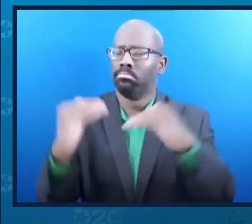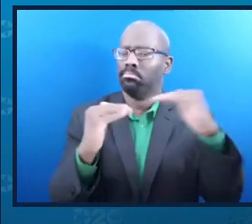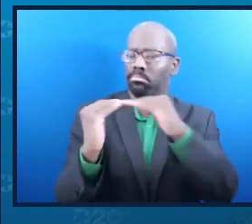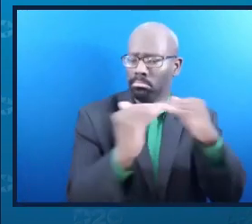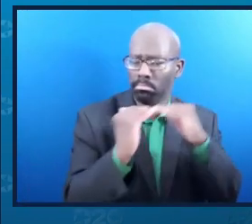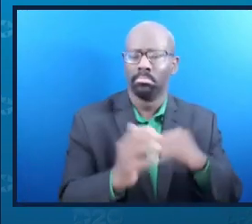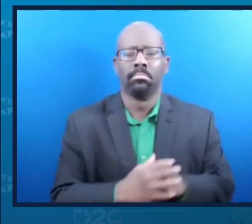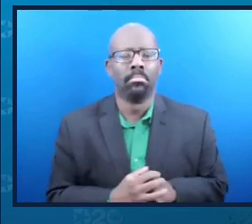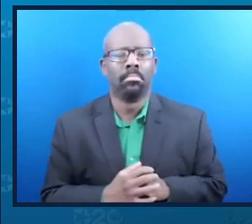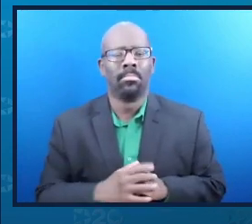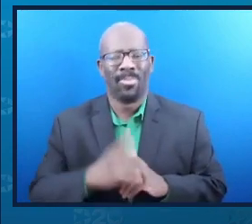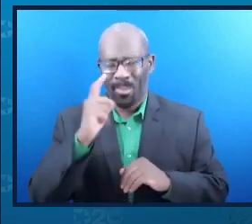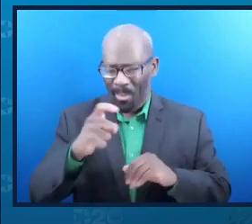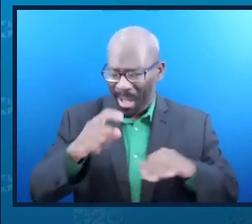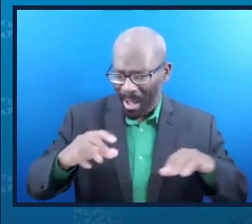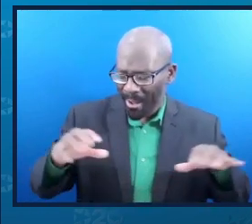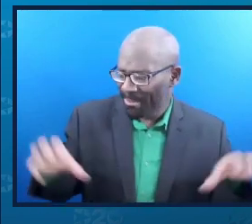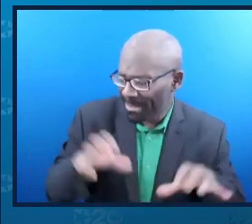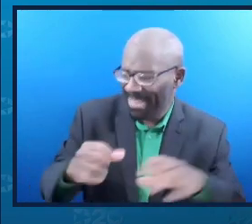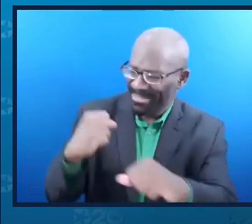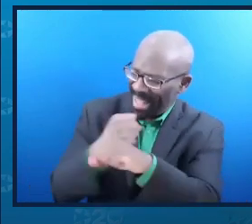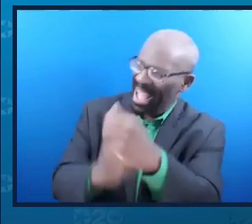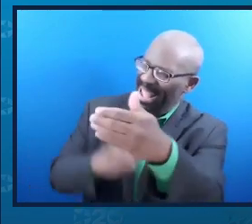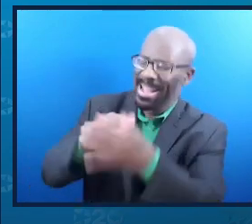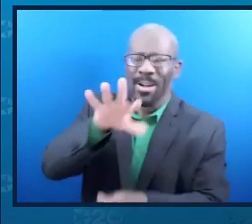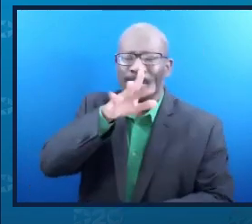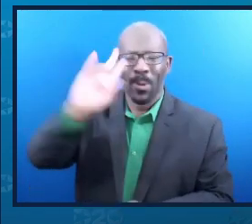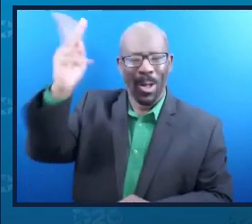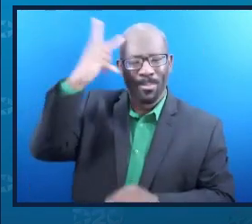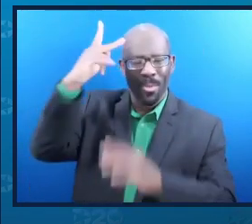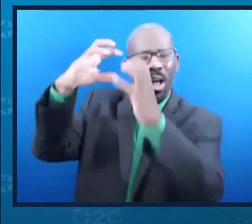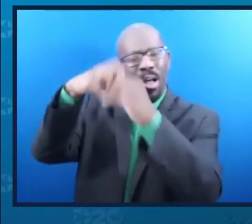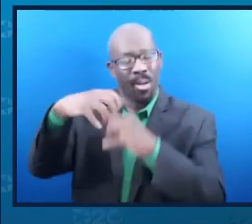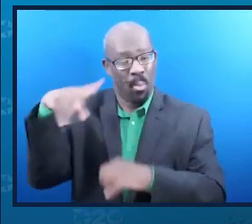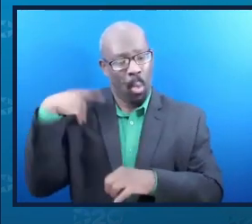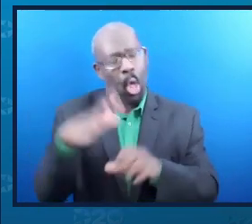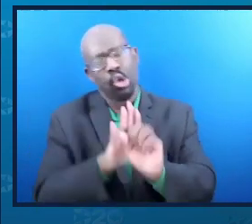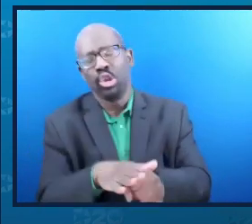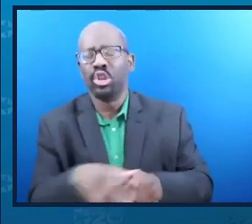GENTLEMEN'S PLANS THAT IS ESPECIALLY CLOSE TO MY HEART.